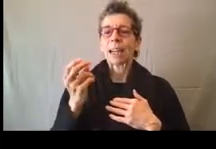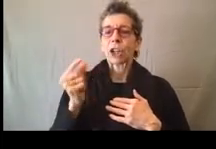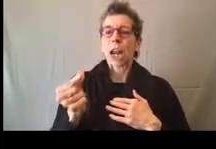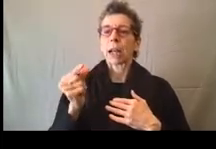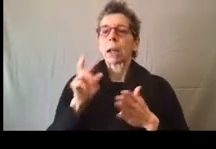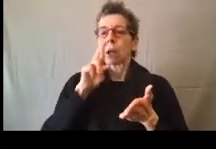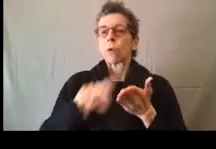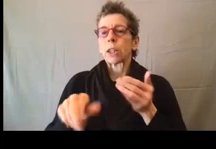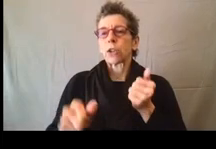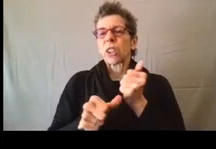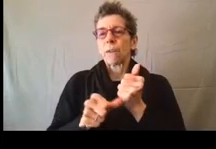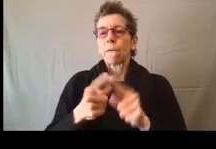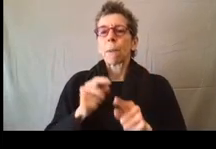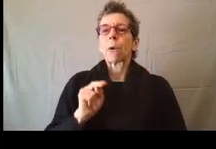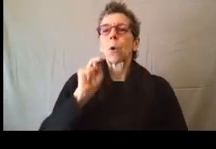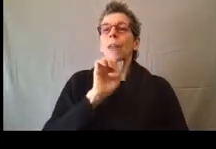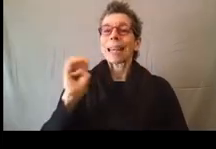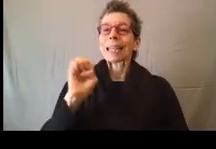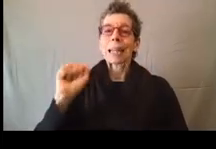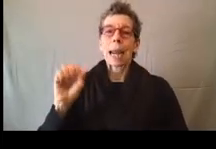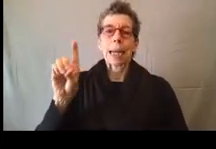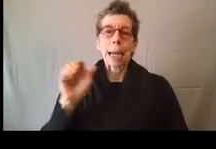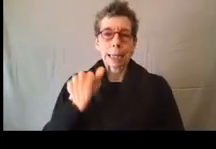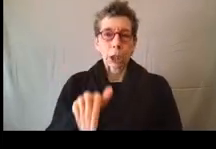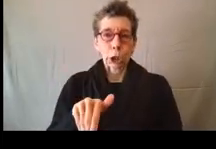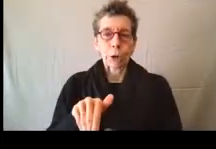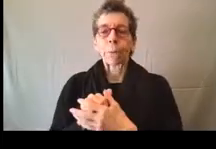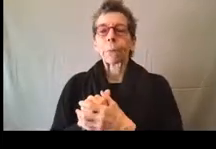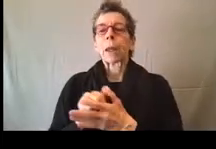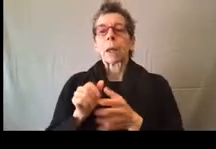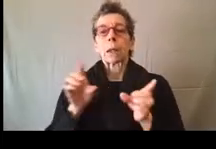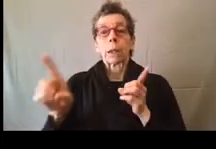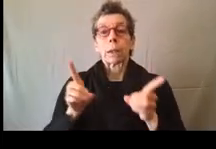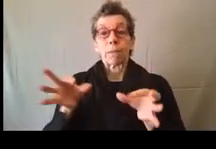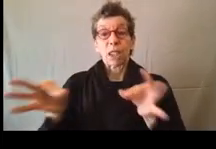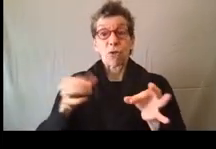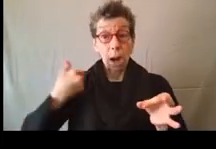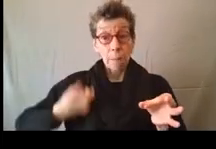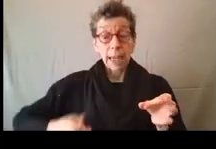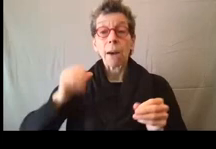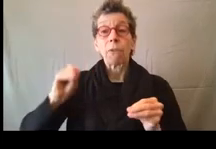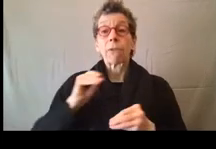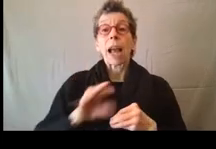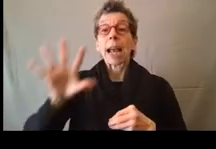from the Northeast ADA Center. And to describe myself, I am an Asian female, wearing a black